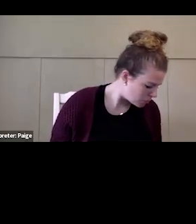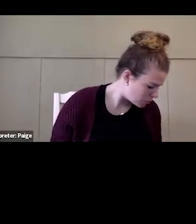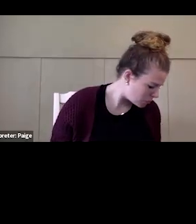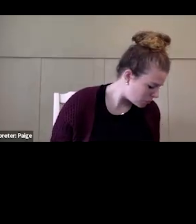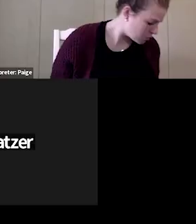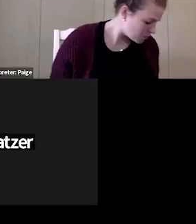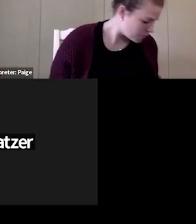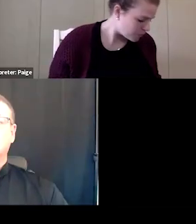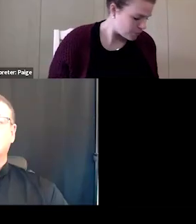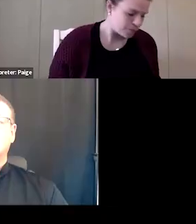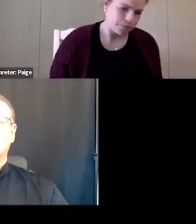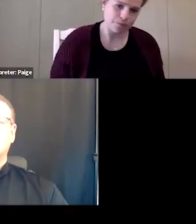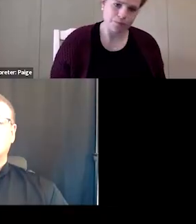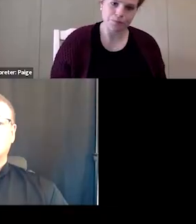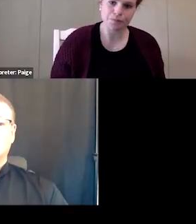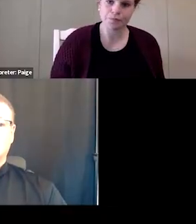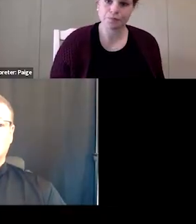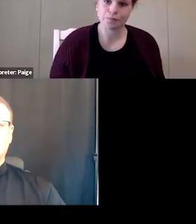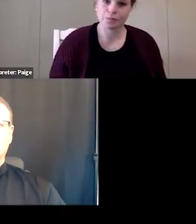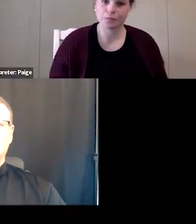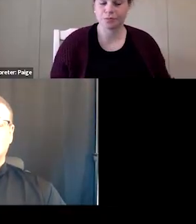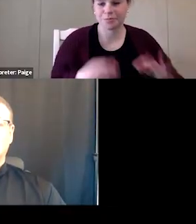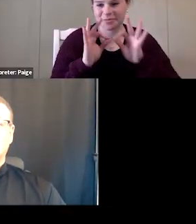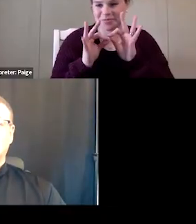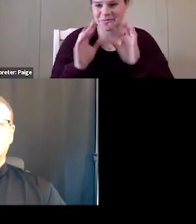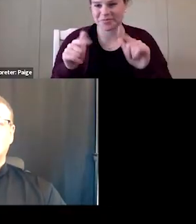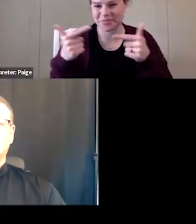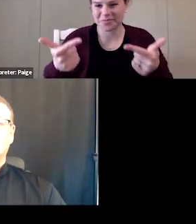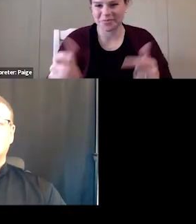And I believe that is all I have. Thank you.